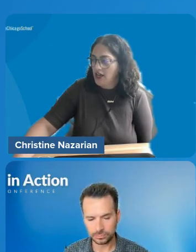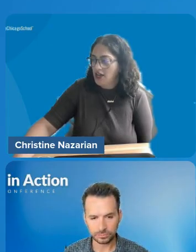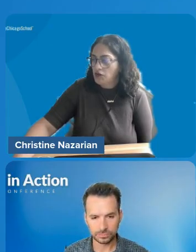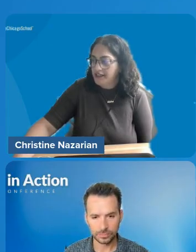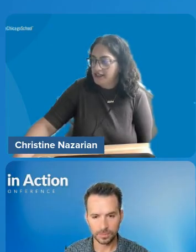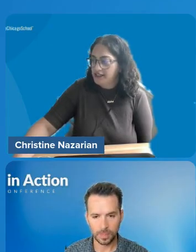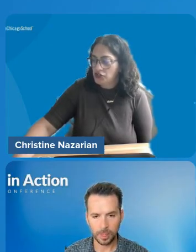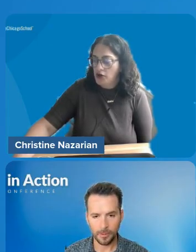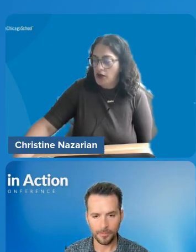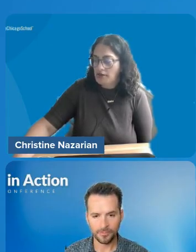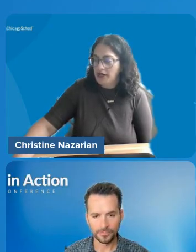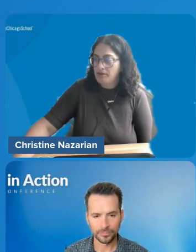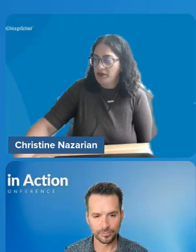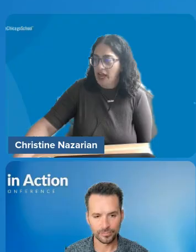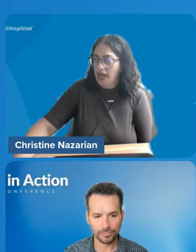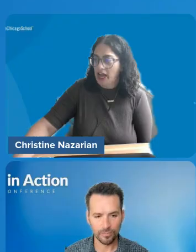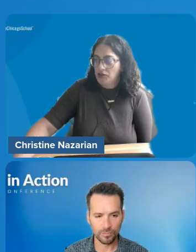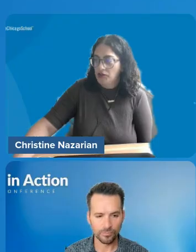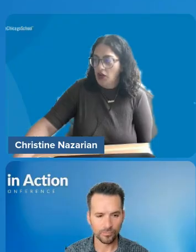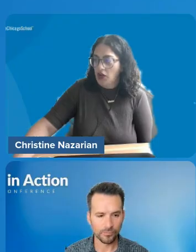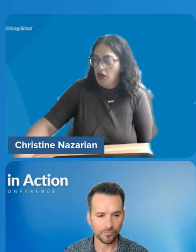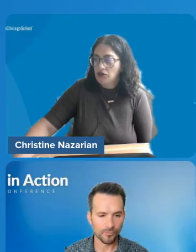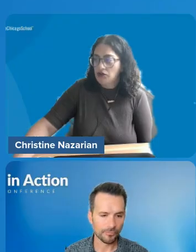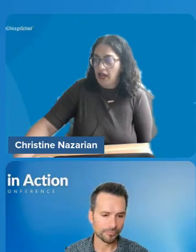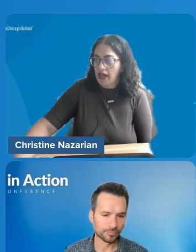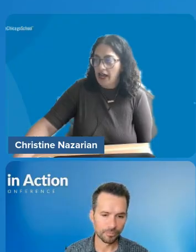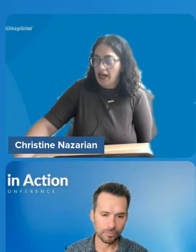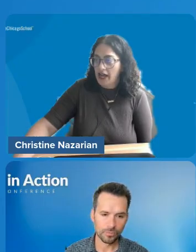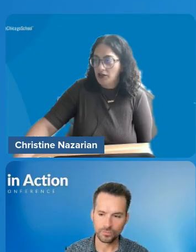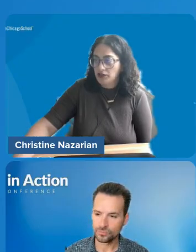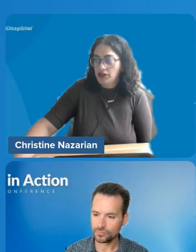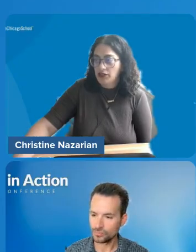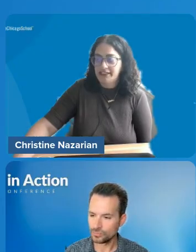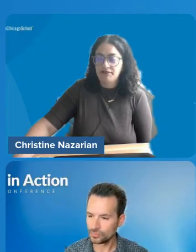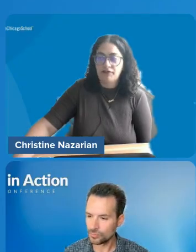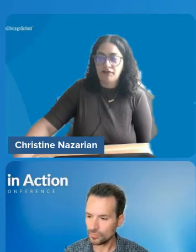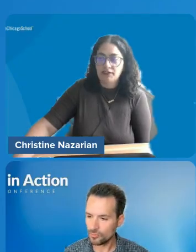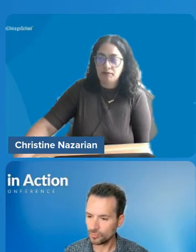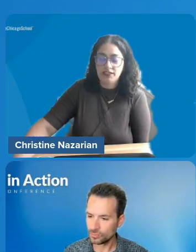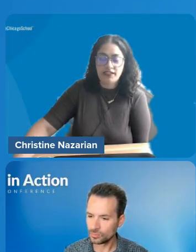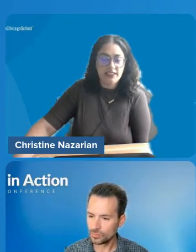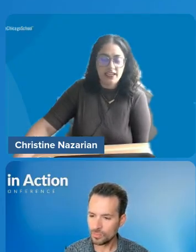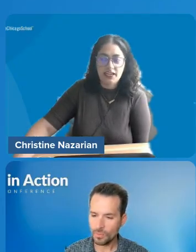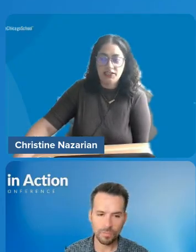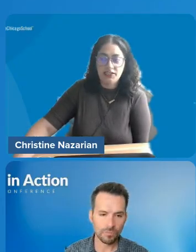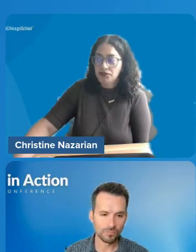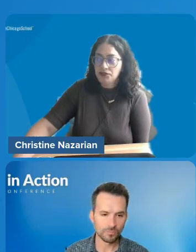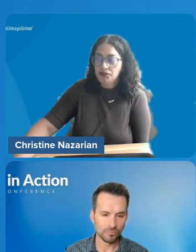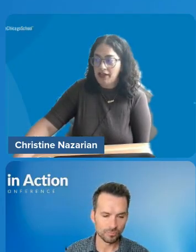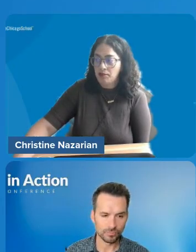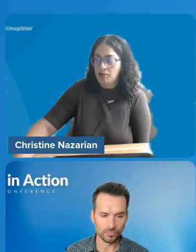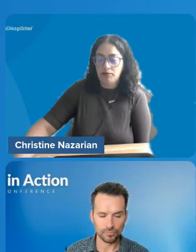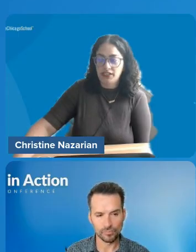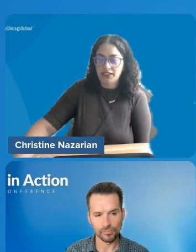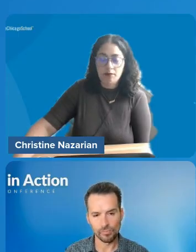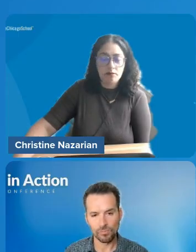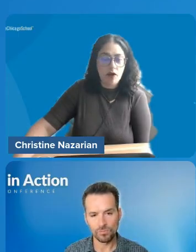crisis, trauma. You can also look at different presenting issues and presenting problems,